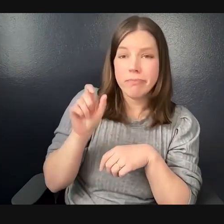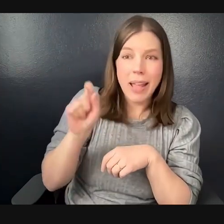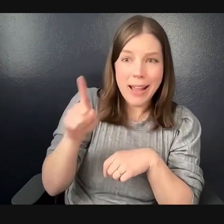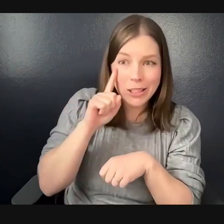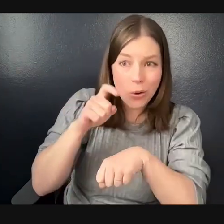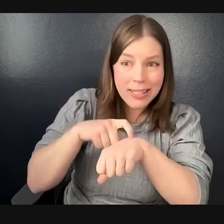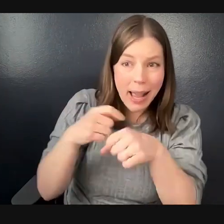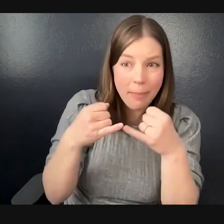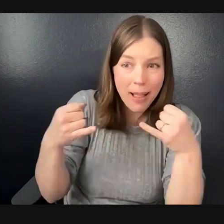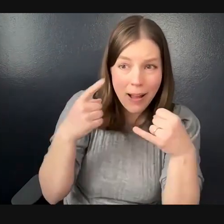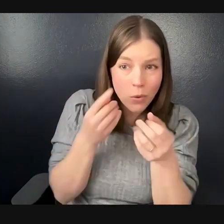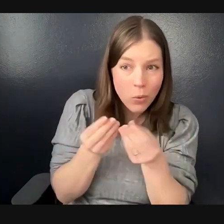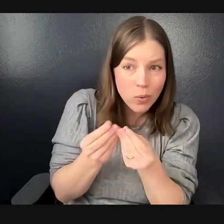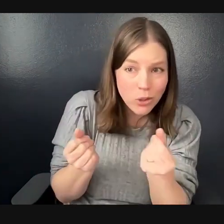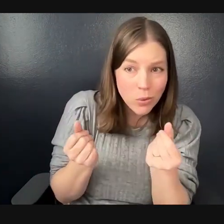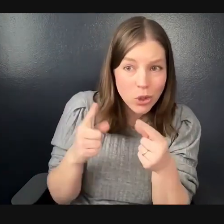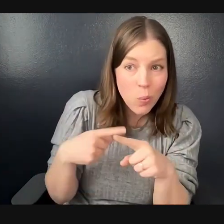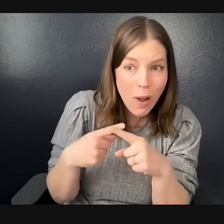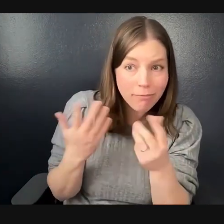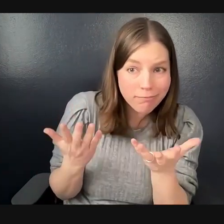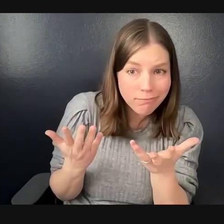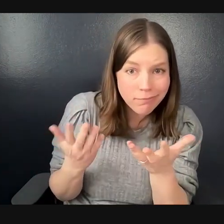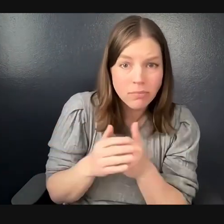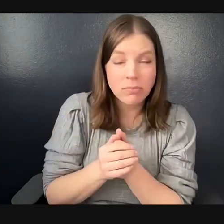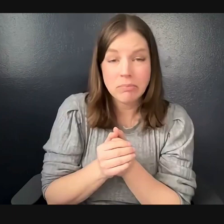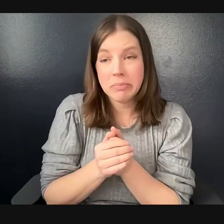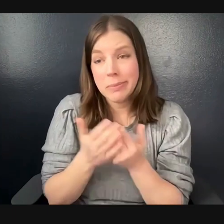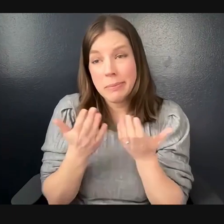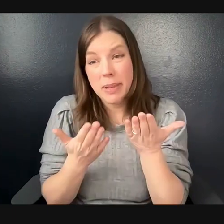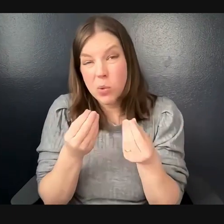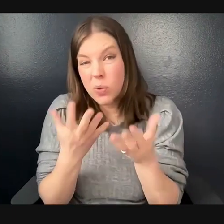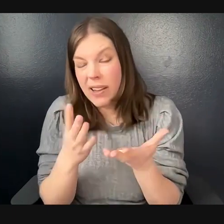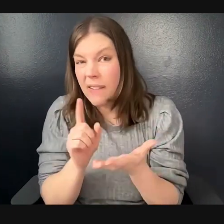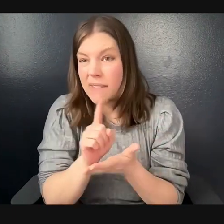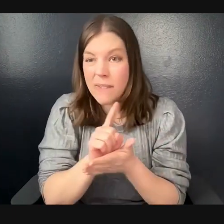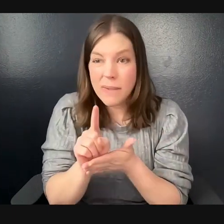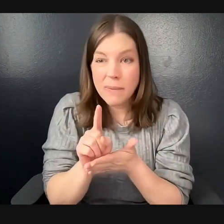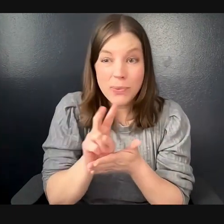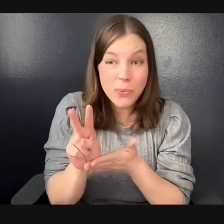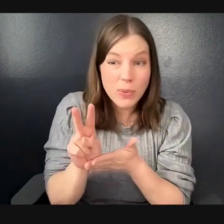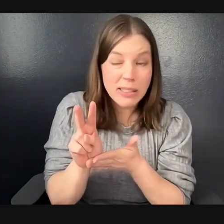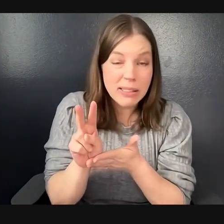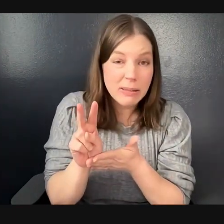about the situation, and get a timeline for a resolution.